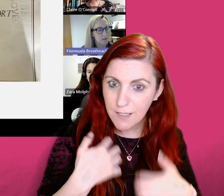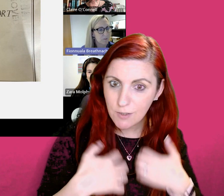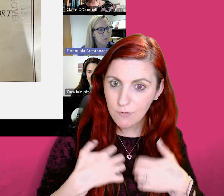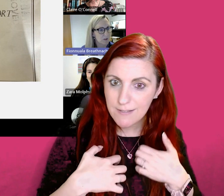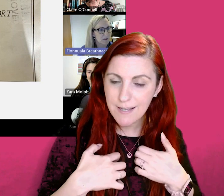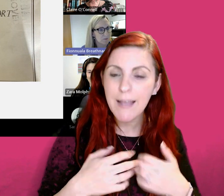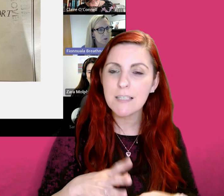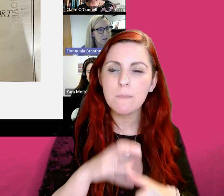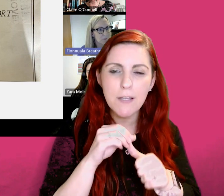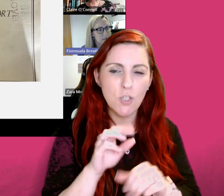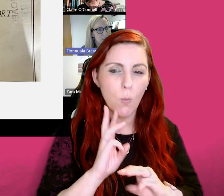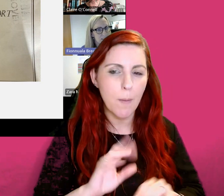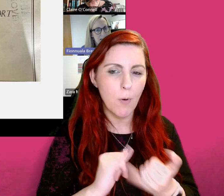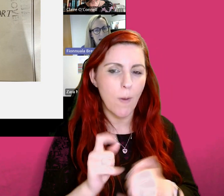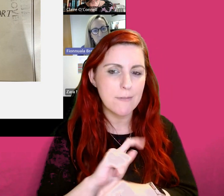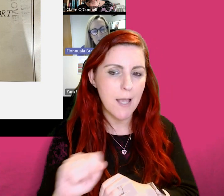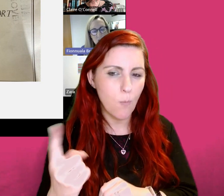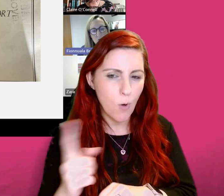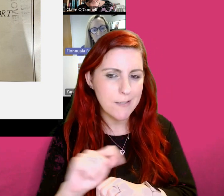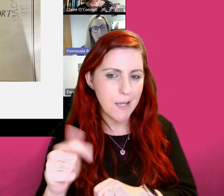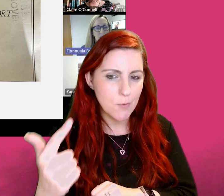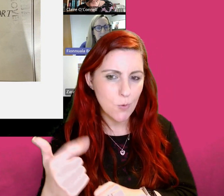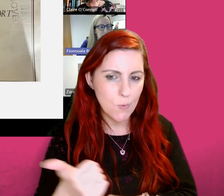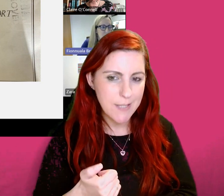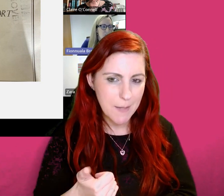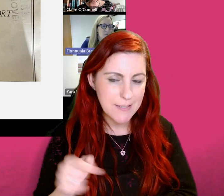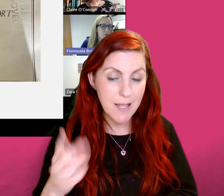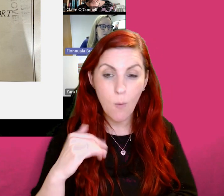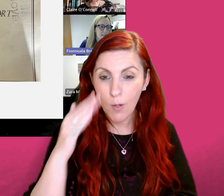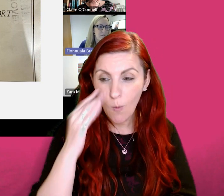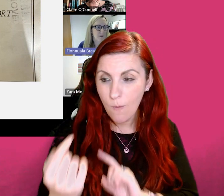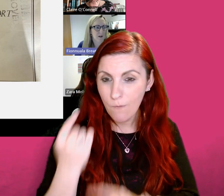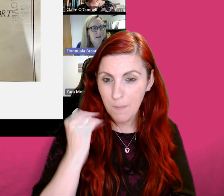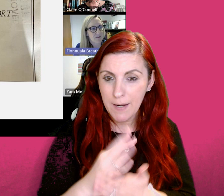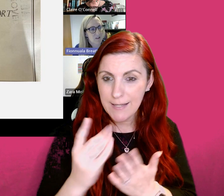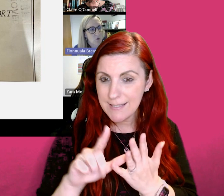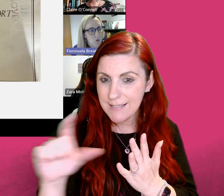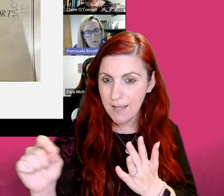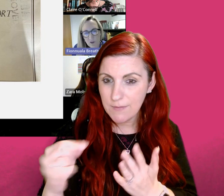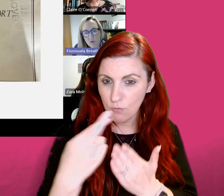with type 1 and type two diabetes and we know from the 1970 report for example that all of